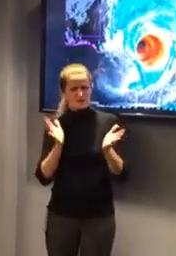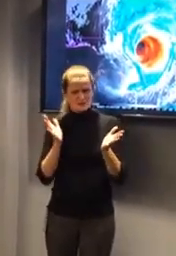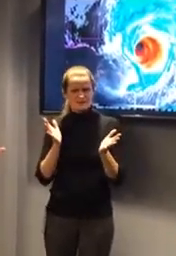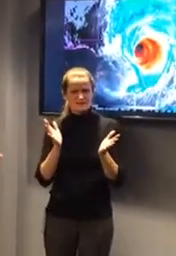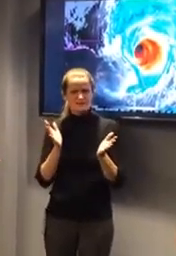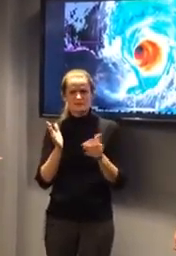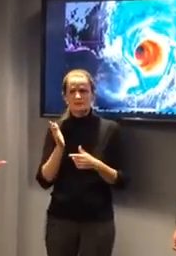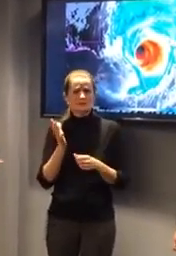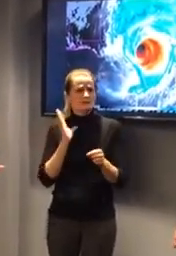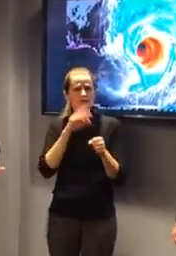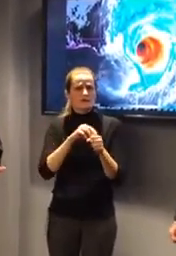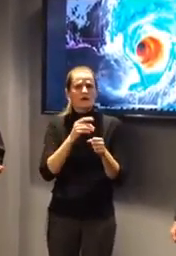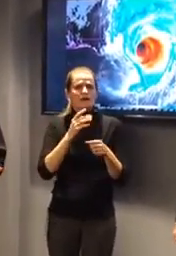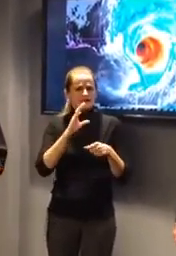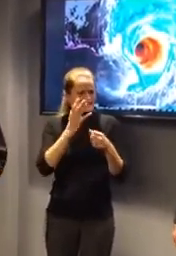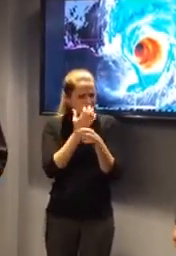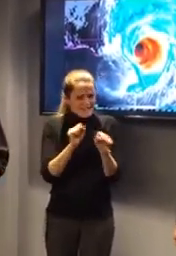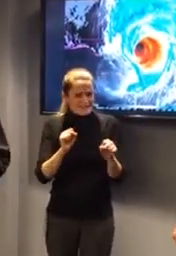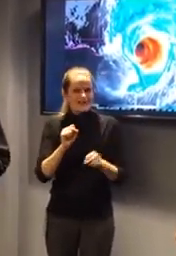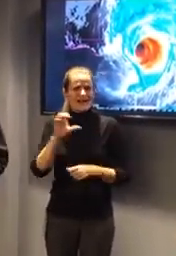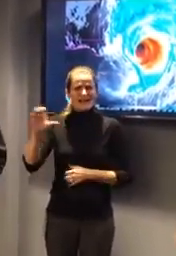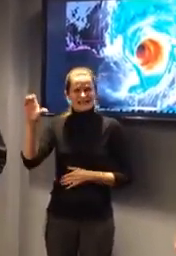Listen to your state, local, and tribal authorities.